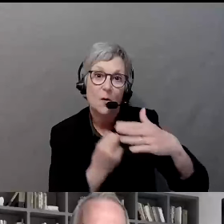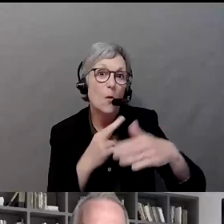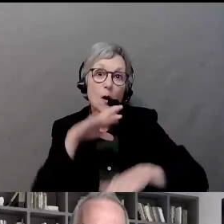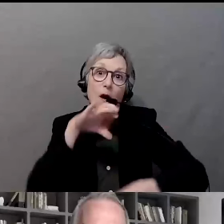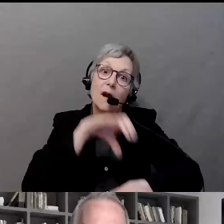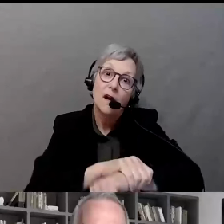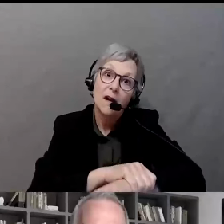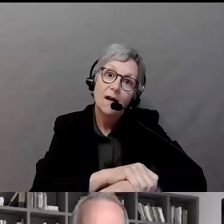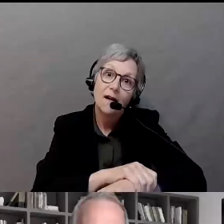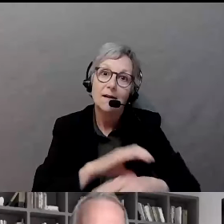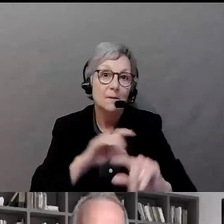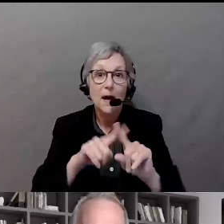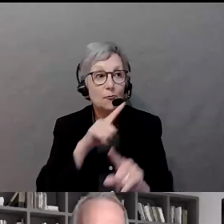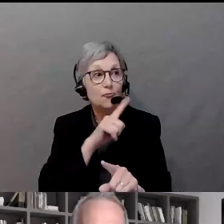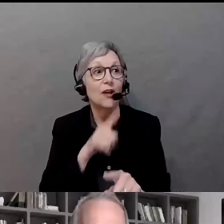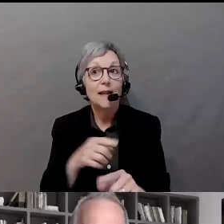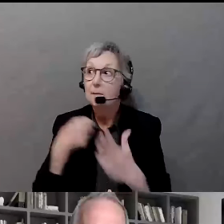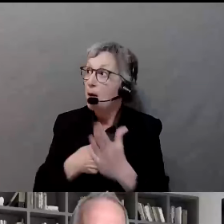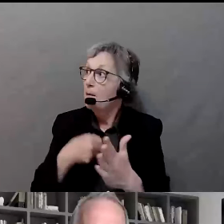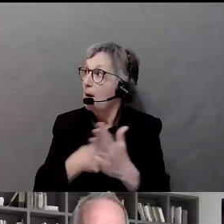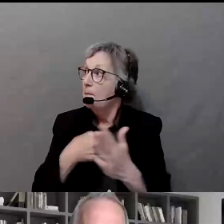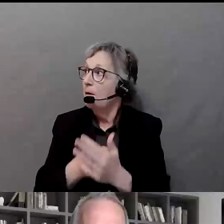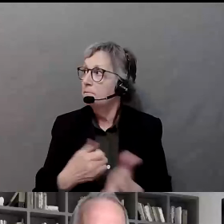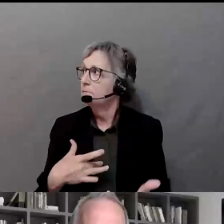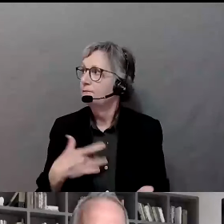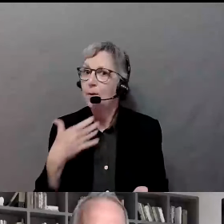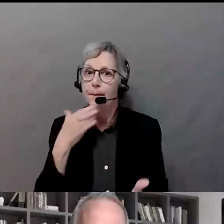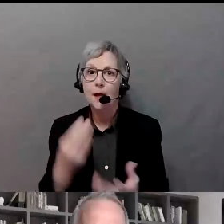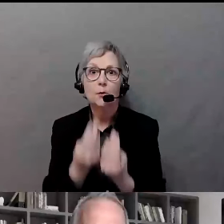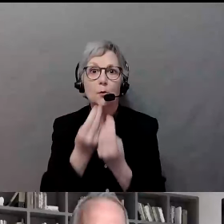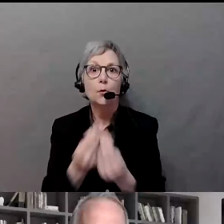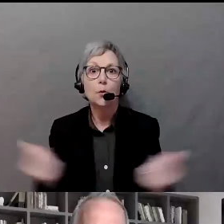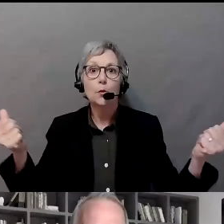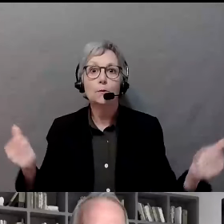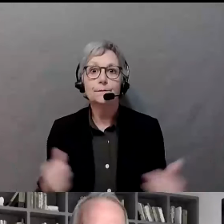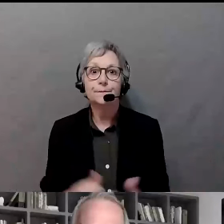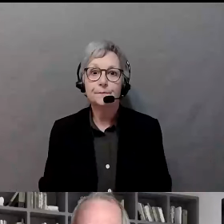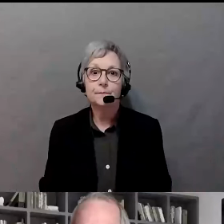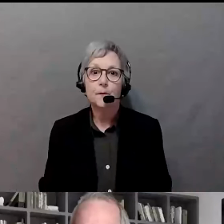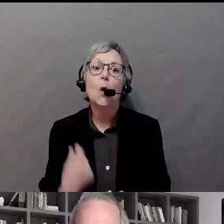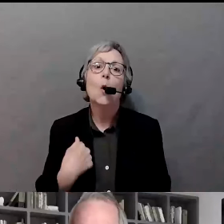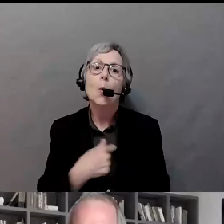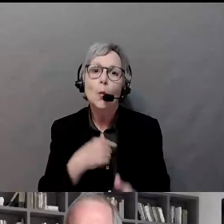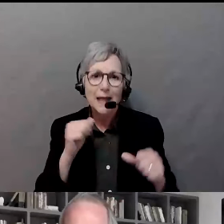THIS IDEA JUST LIKE WE DO WITH SUICIDE THAT WE CAN DO THIS TREATMENT WITHOUT SECLUSION AND RESTRAINT.